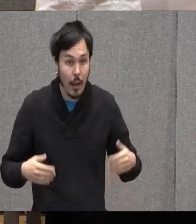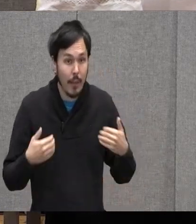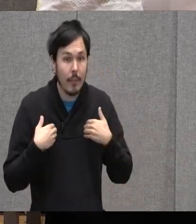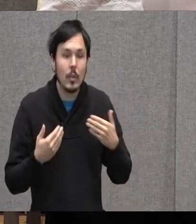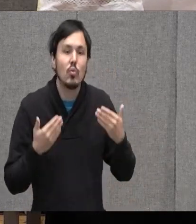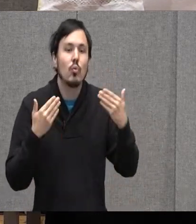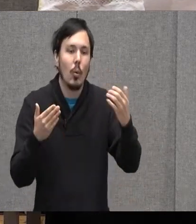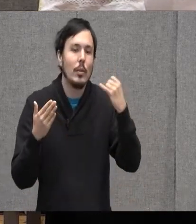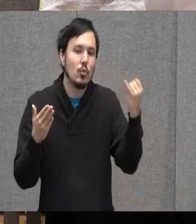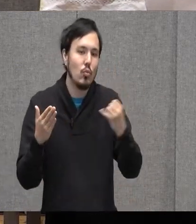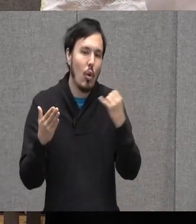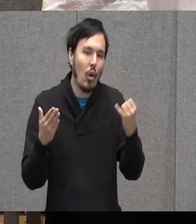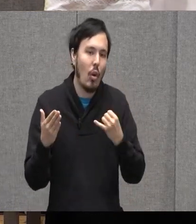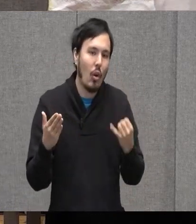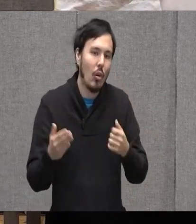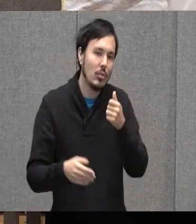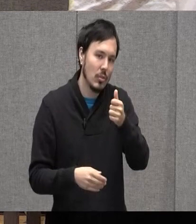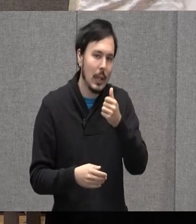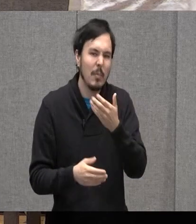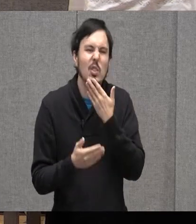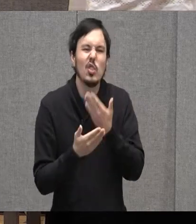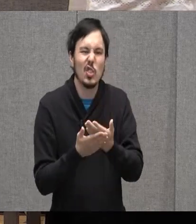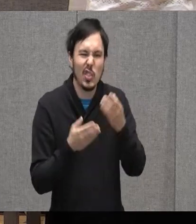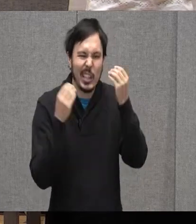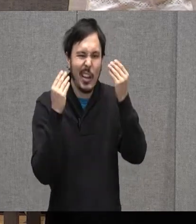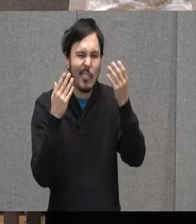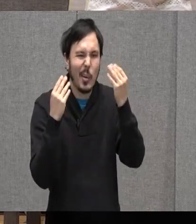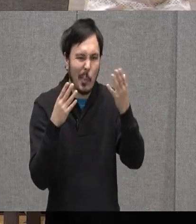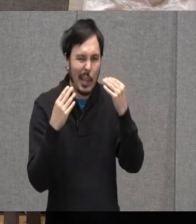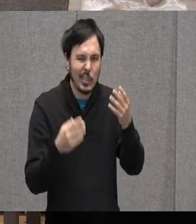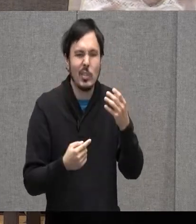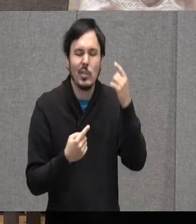go ahead and draw it yourself because it's good information to have.